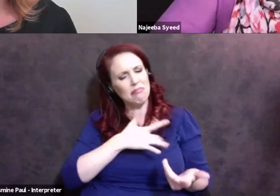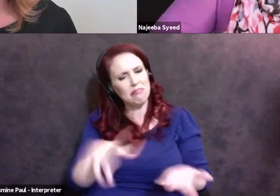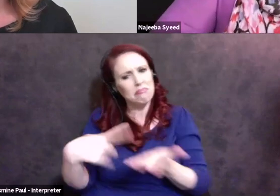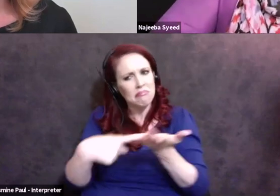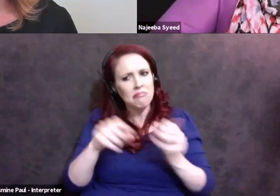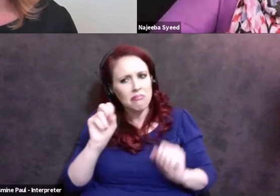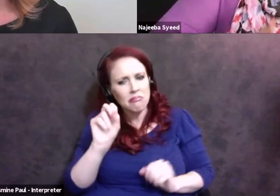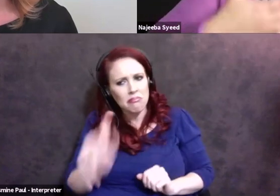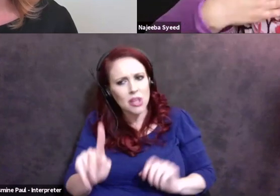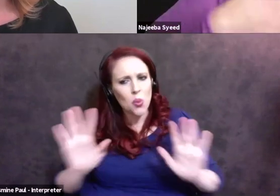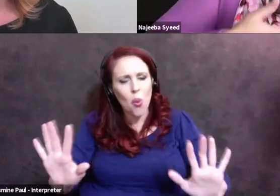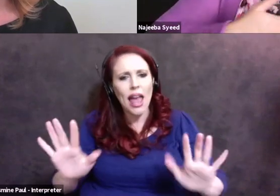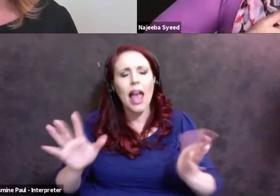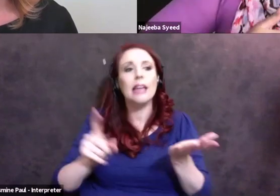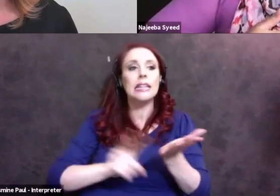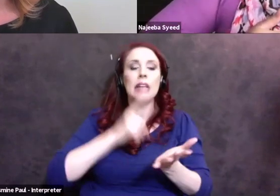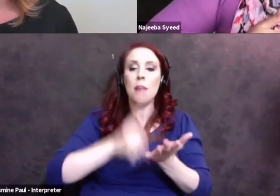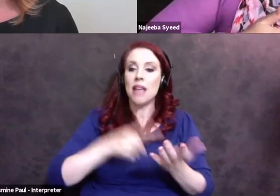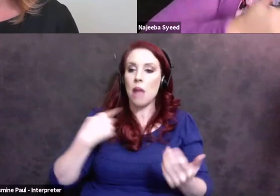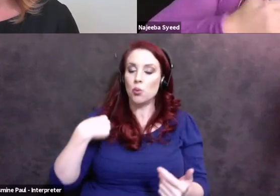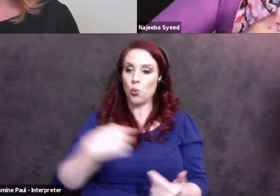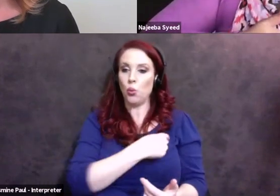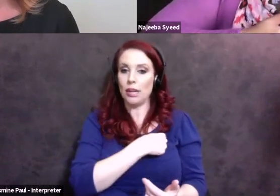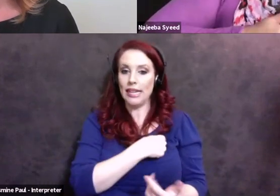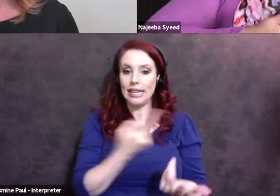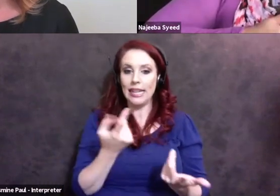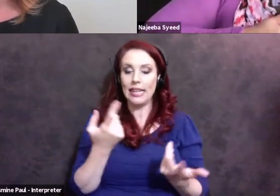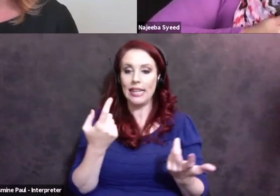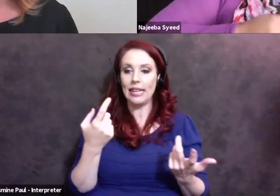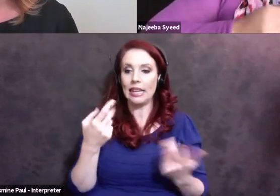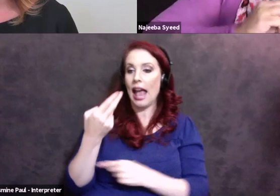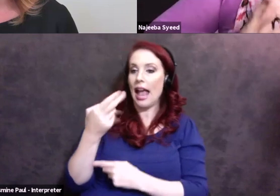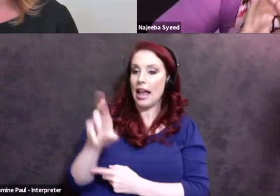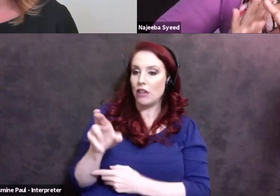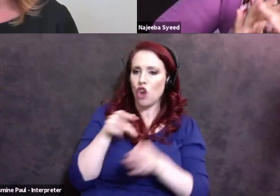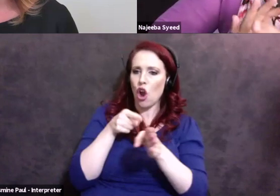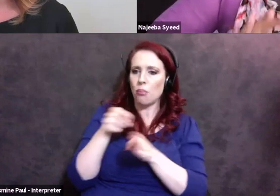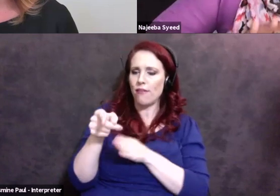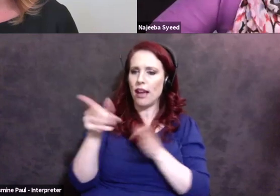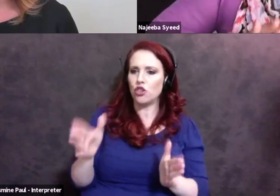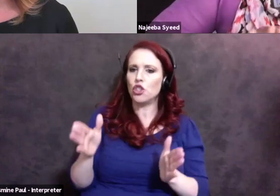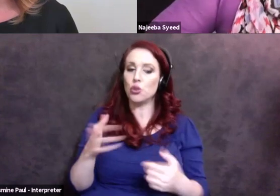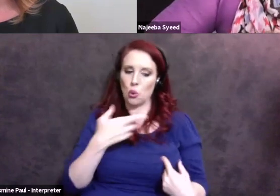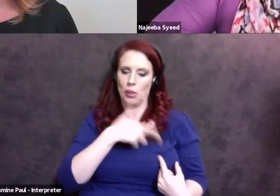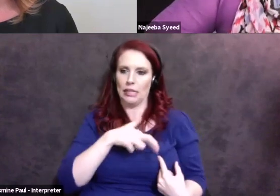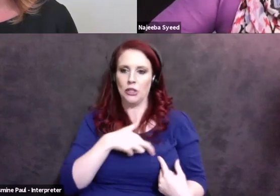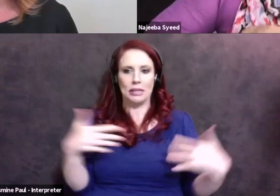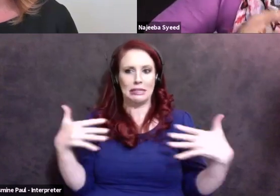Sometimes when we are human resources professionals, you know, religion is a scary topic to get into.